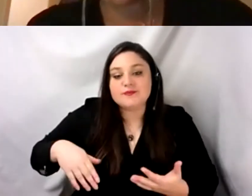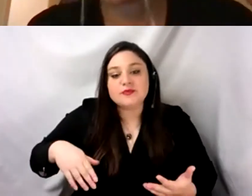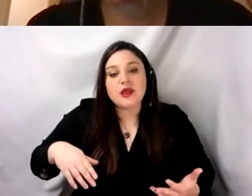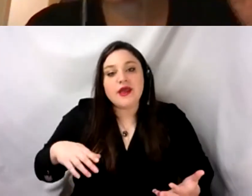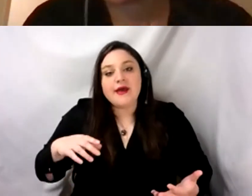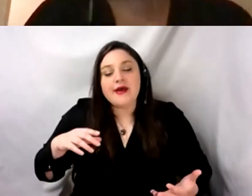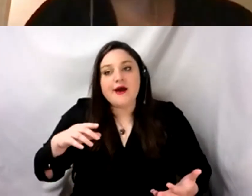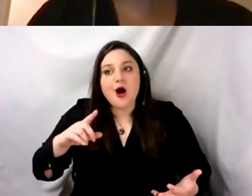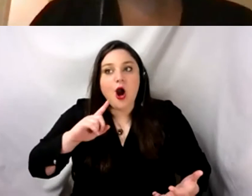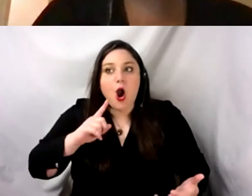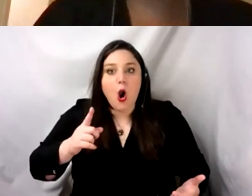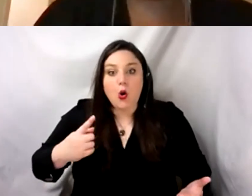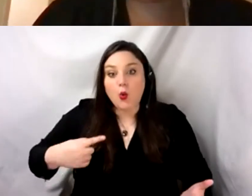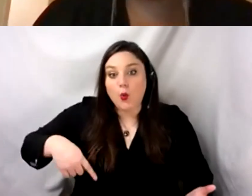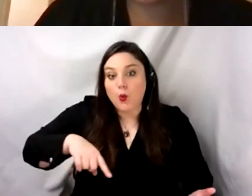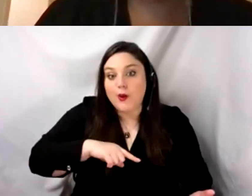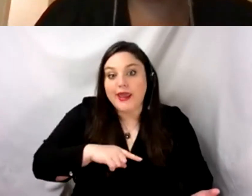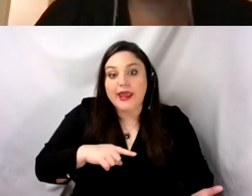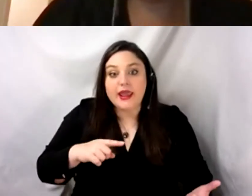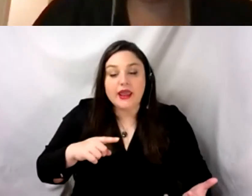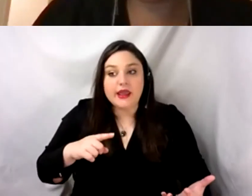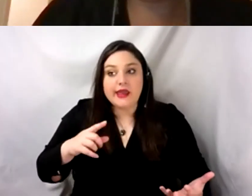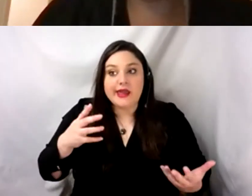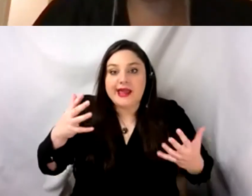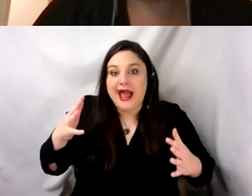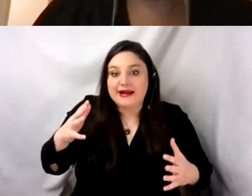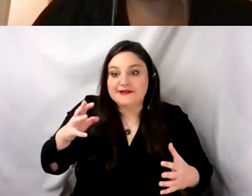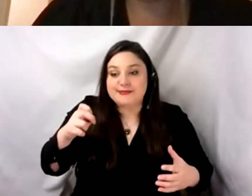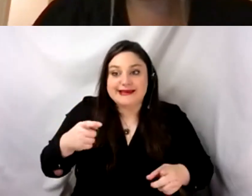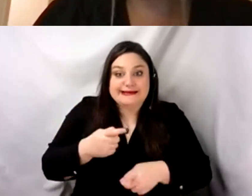fun. If you're not vaccinated.